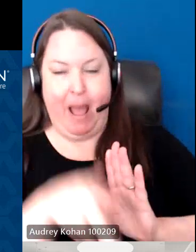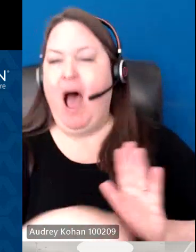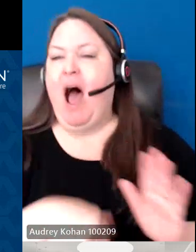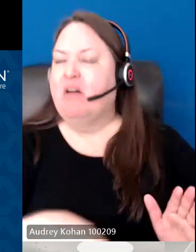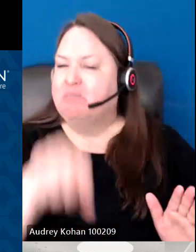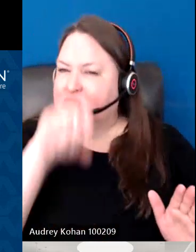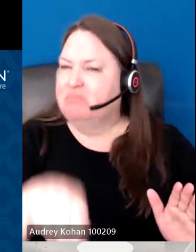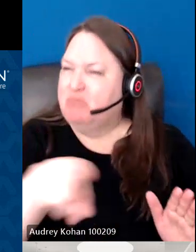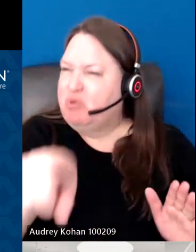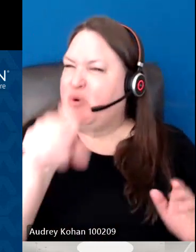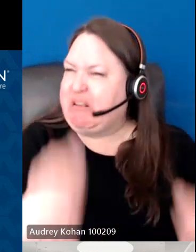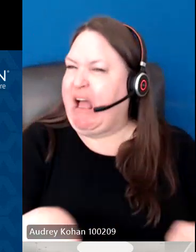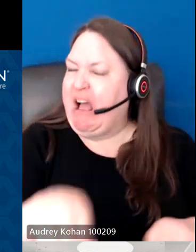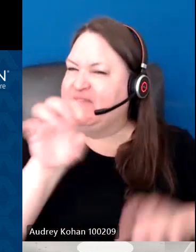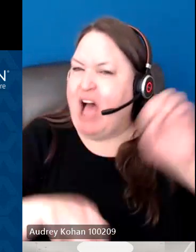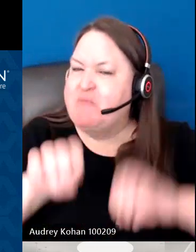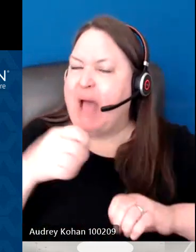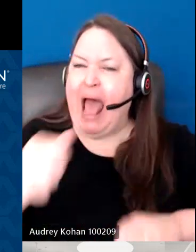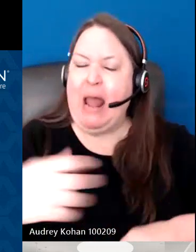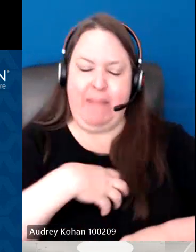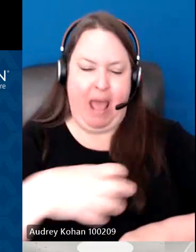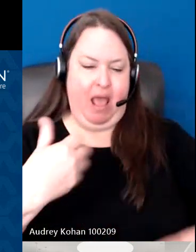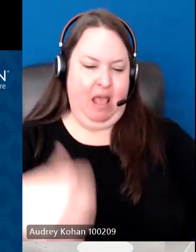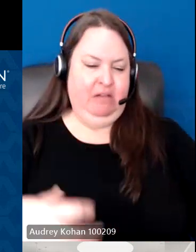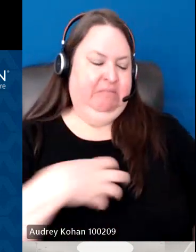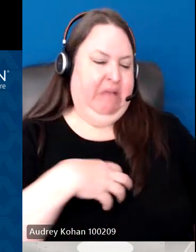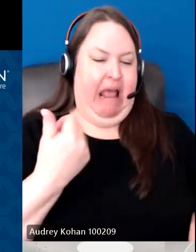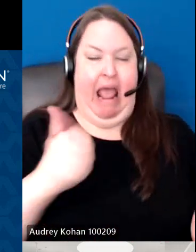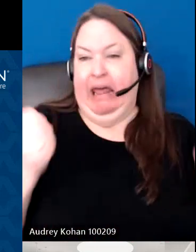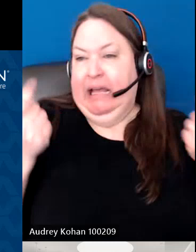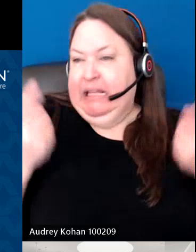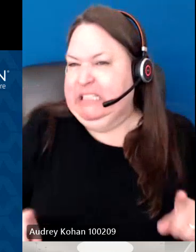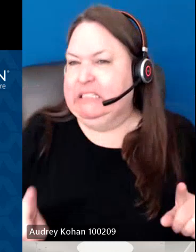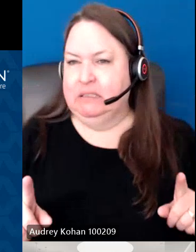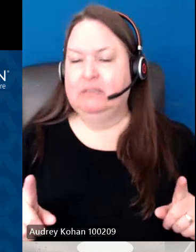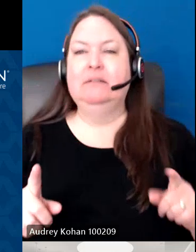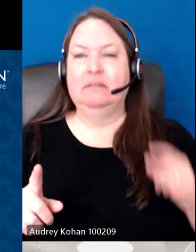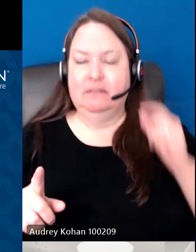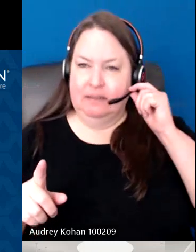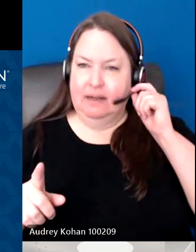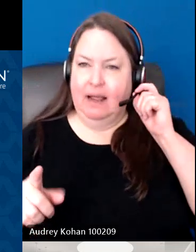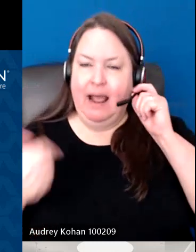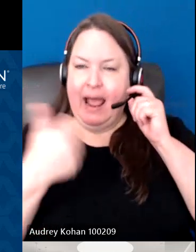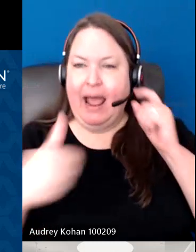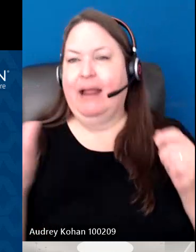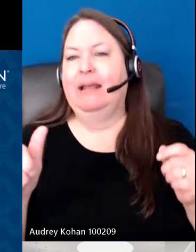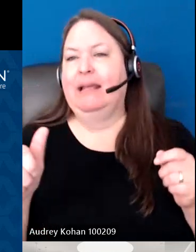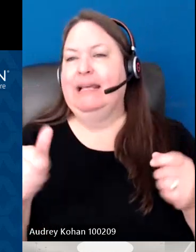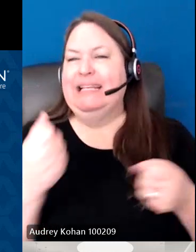EV EV valuating any complaint any grievance any incident any um uh in uh safety factor in real